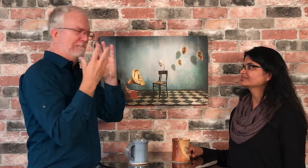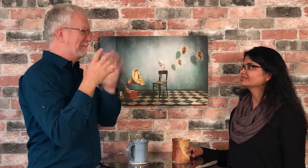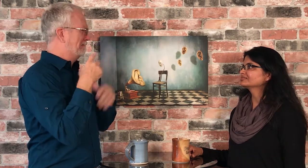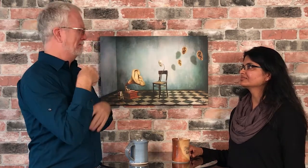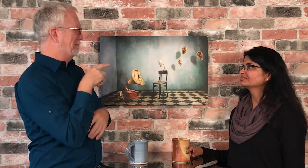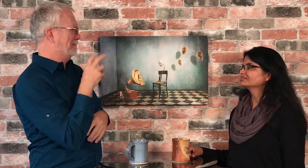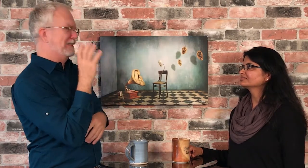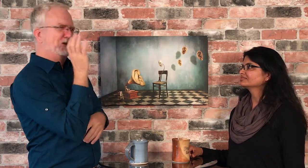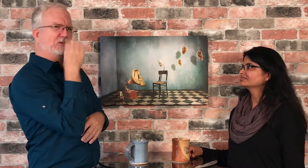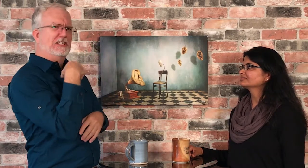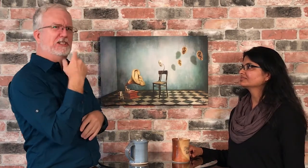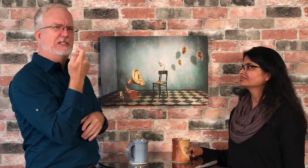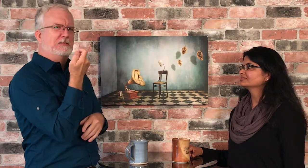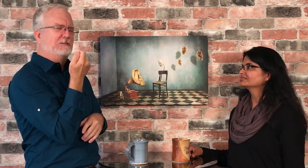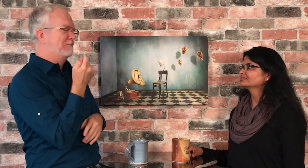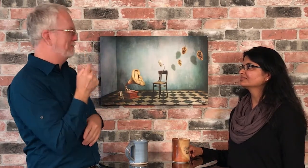It looks a little strange.